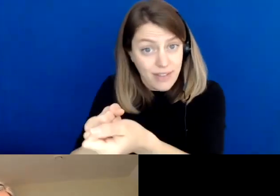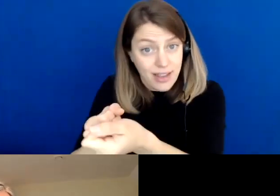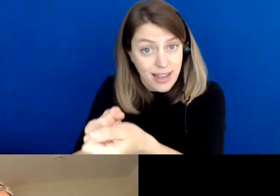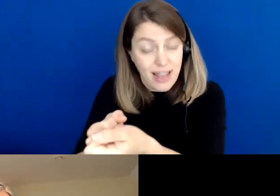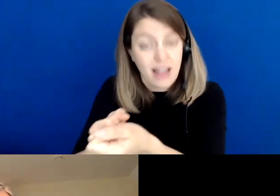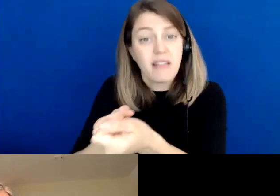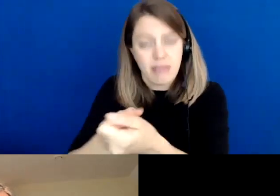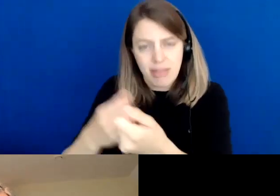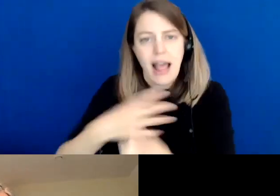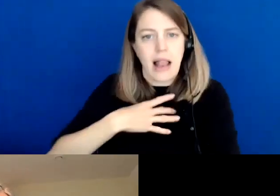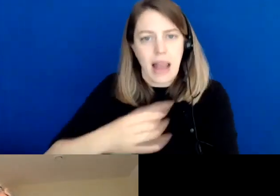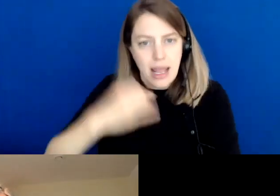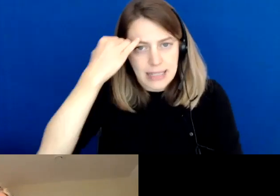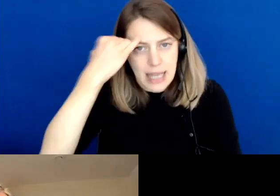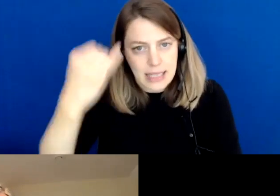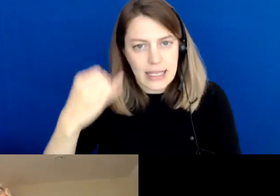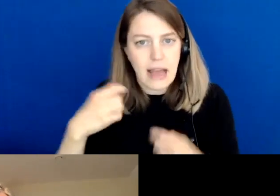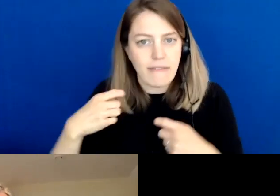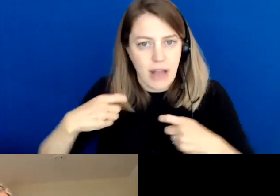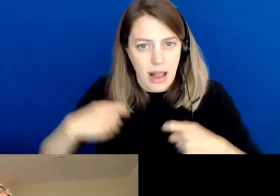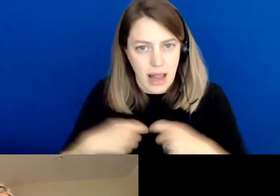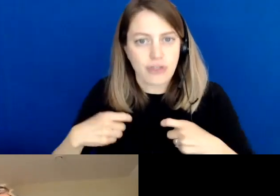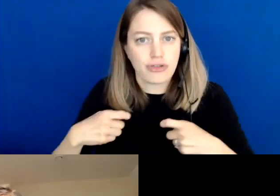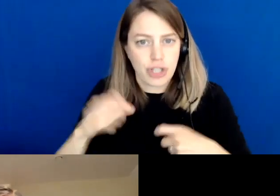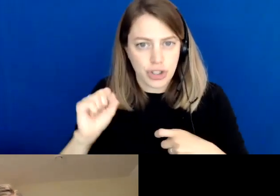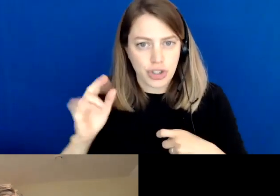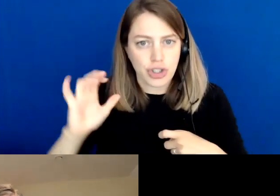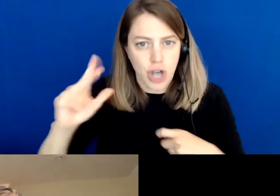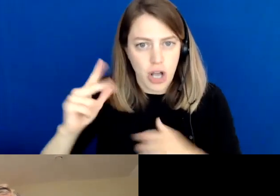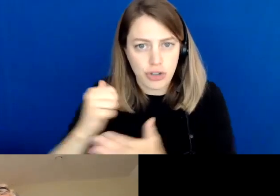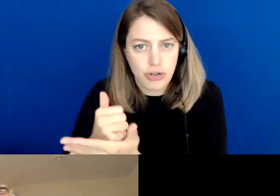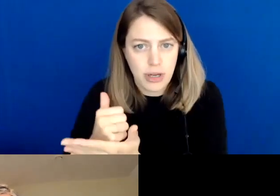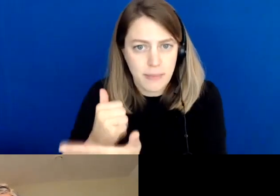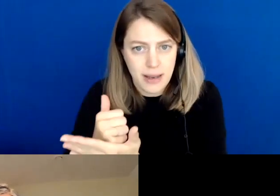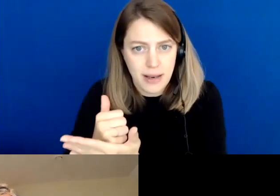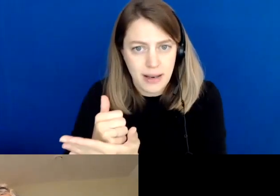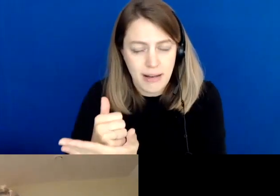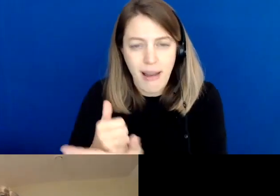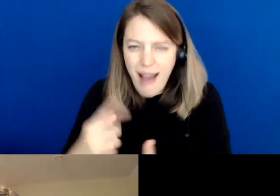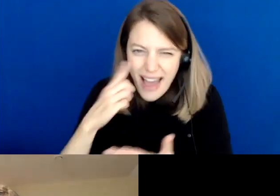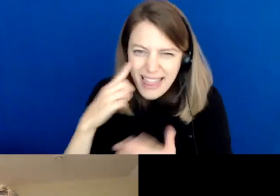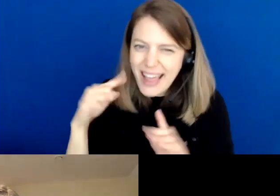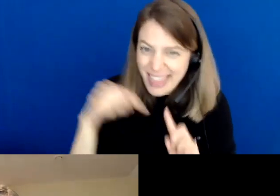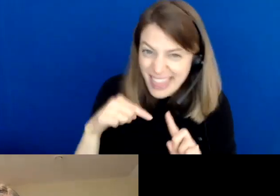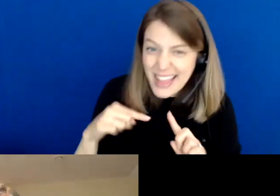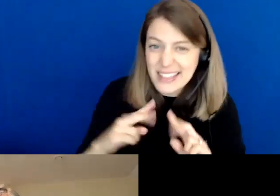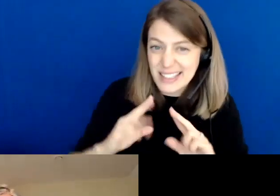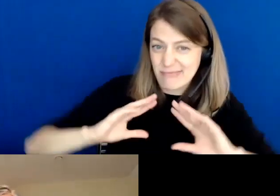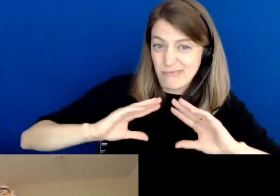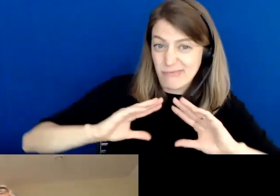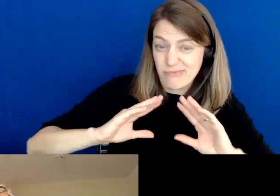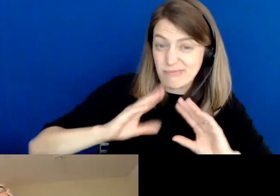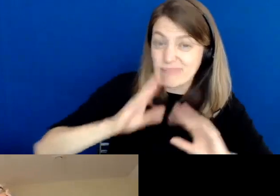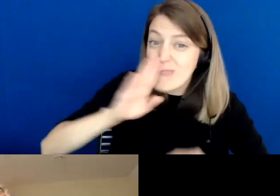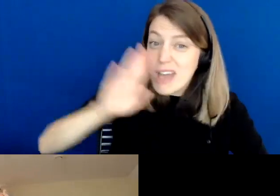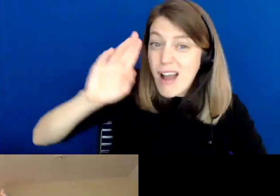I believe it's the emergence of this voice that made the difference with the FDA in its decision to